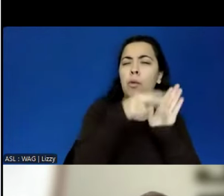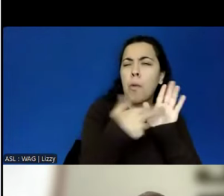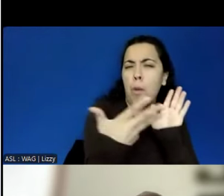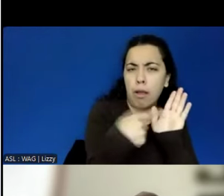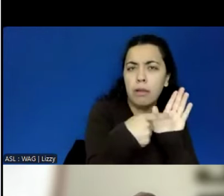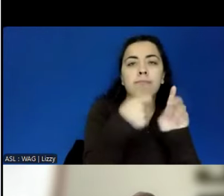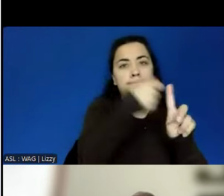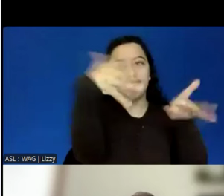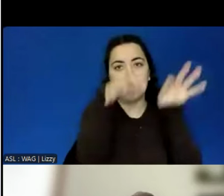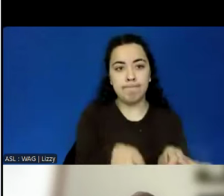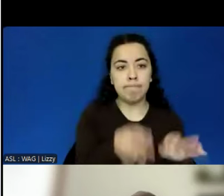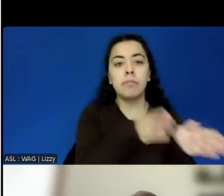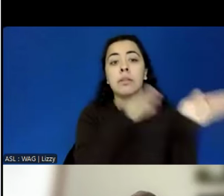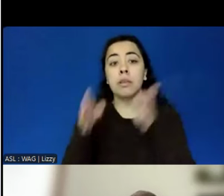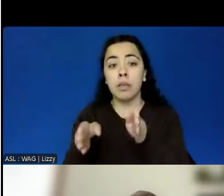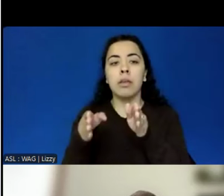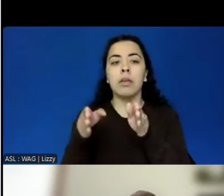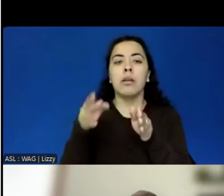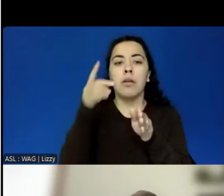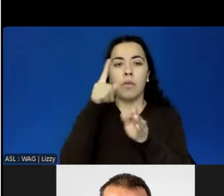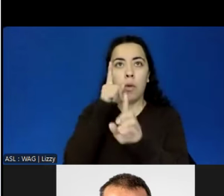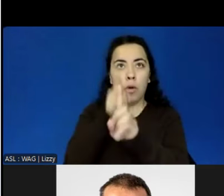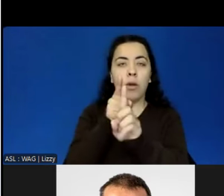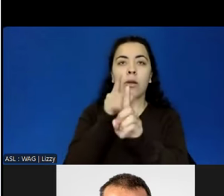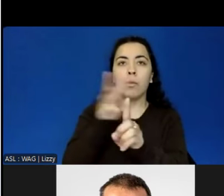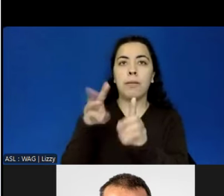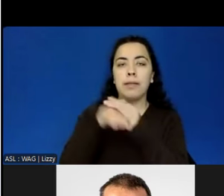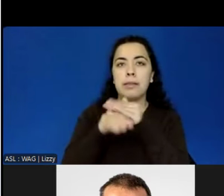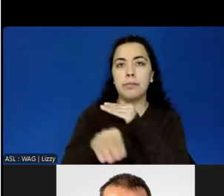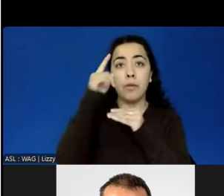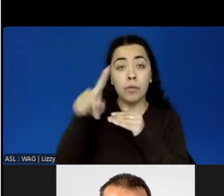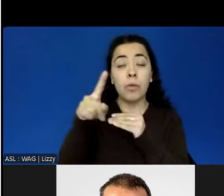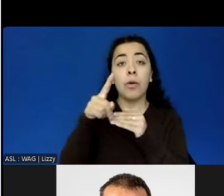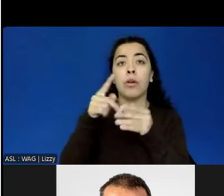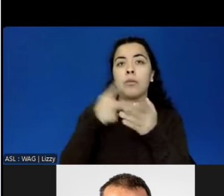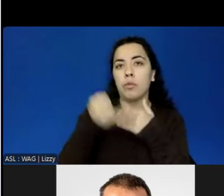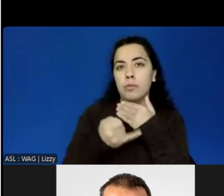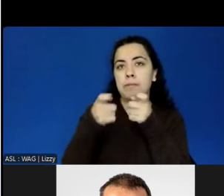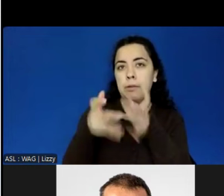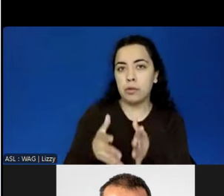for web accessibility in terms of the project manager. We will talk about the prioritization